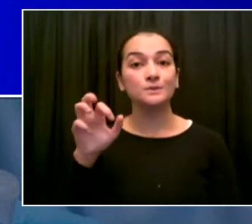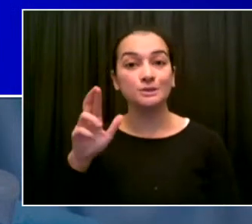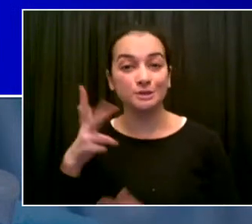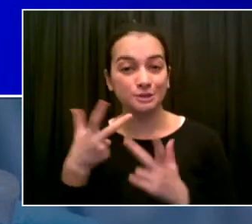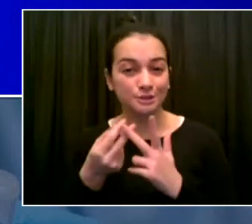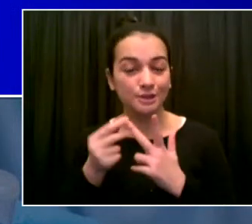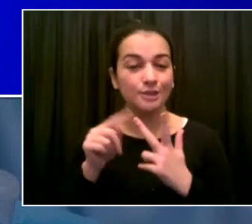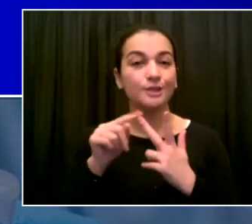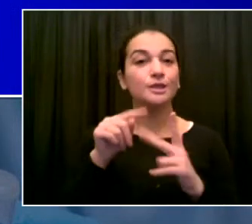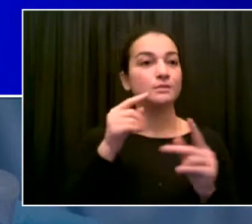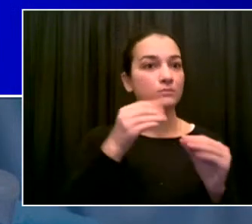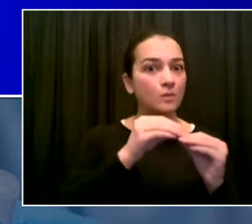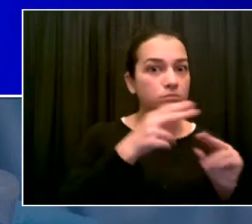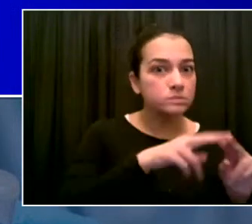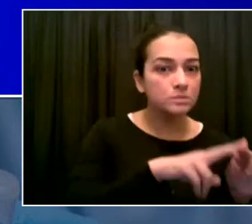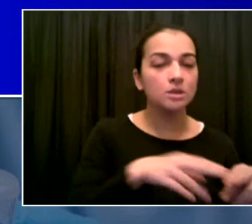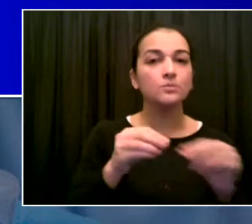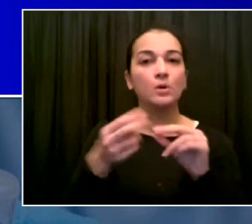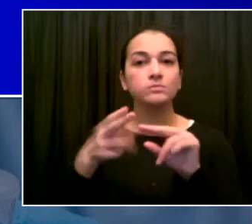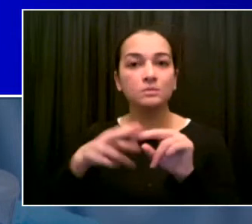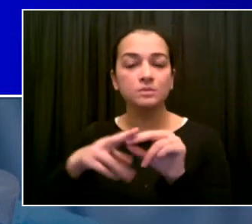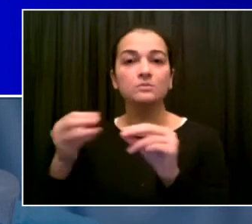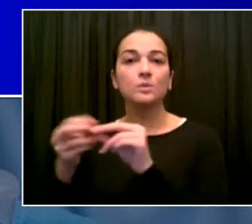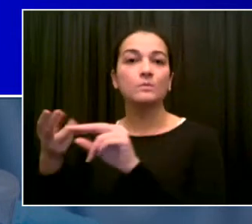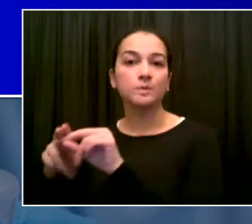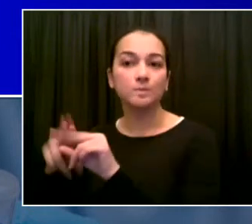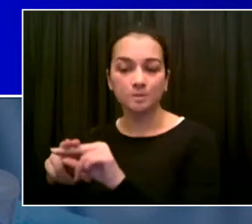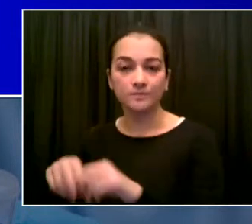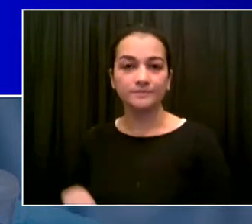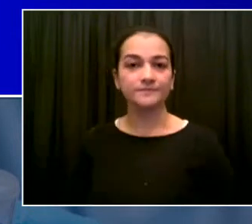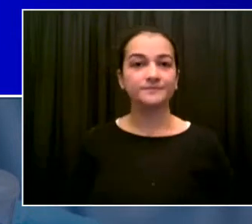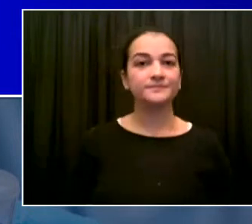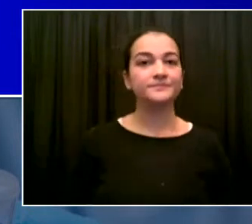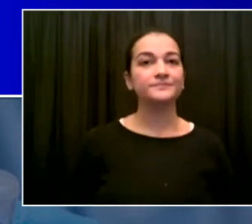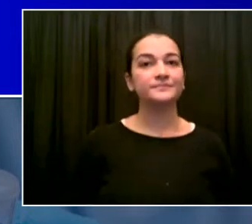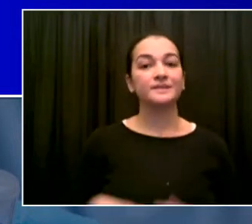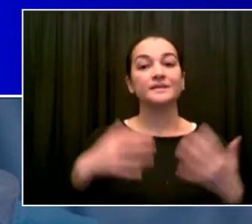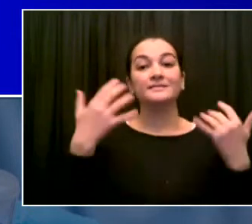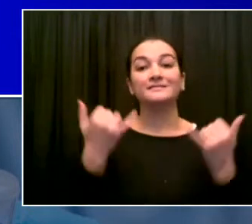ON THE YOUTH VACCINATIONS AND THE BOOSTER. THE NUMBER OF RAW KEEPS